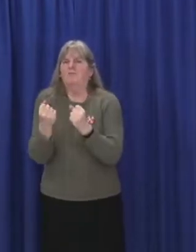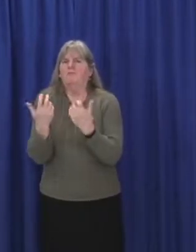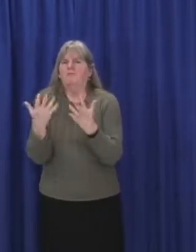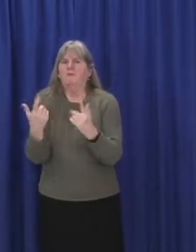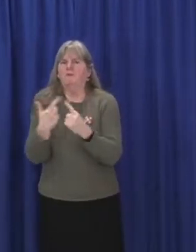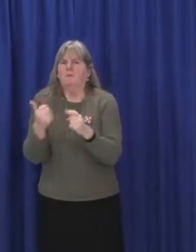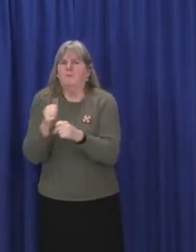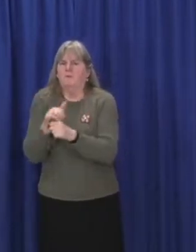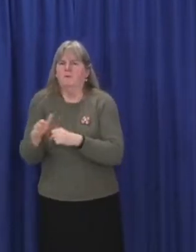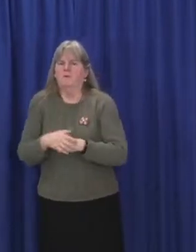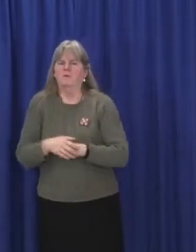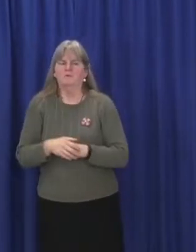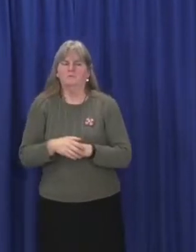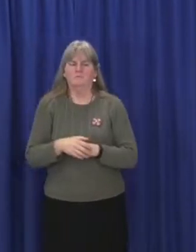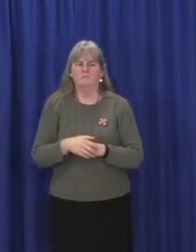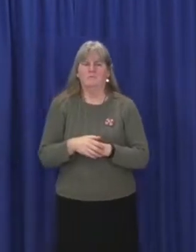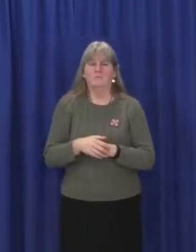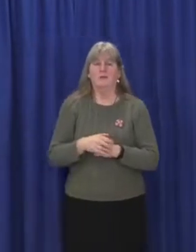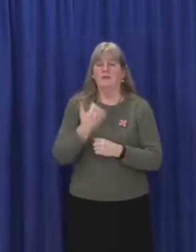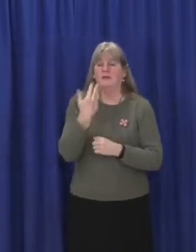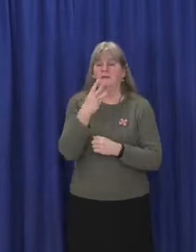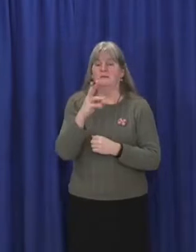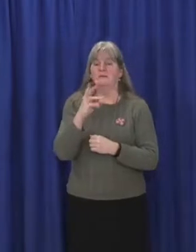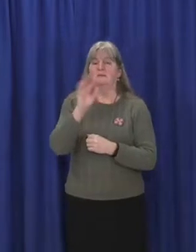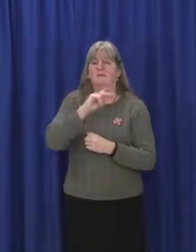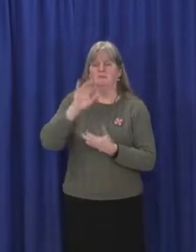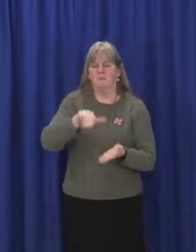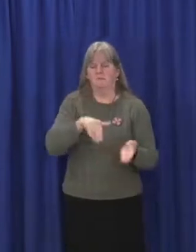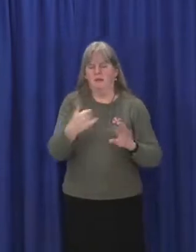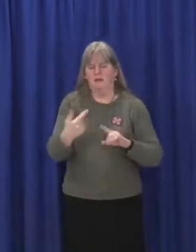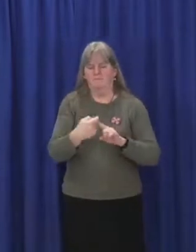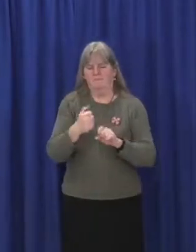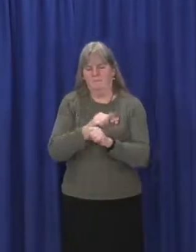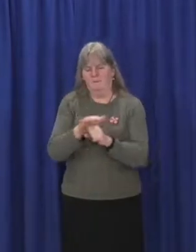We have lost 16 Yukoners in this pandemic.